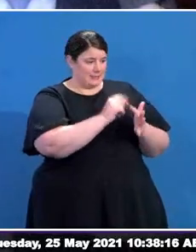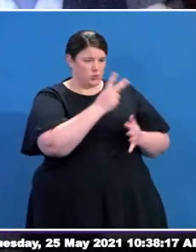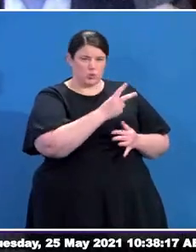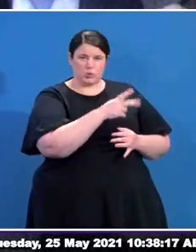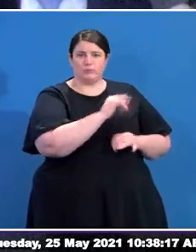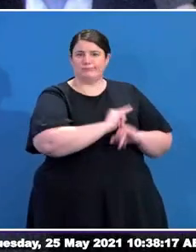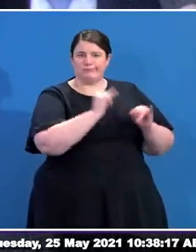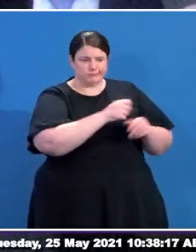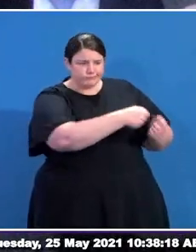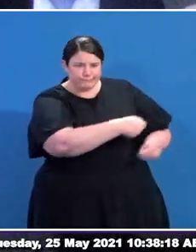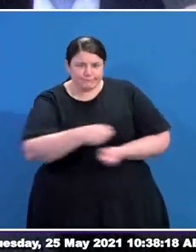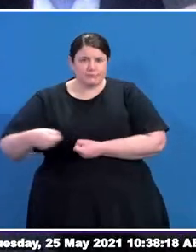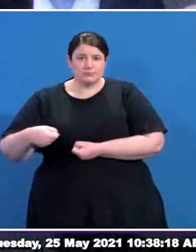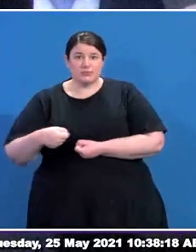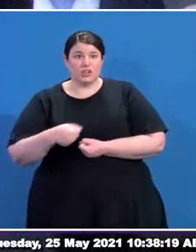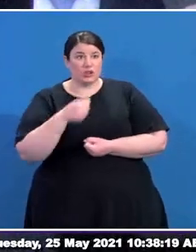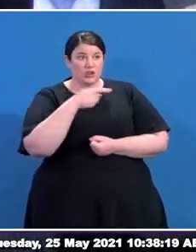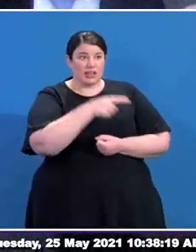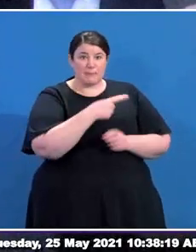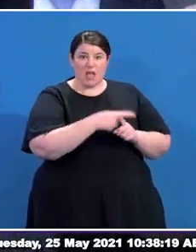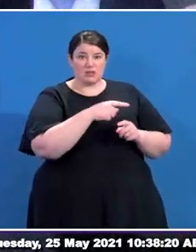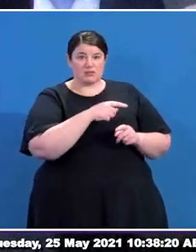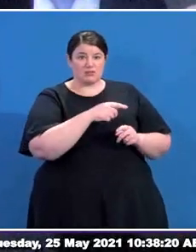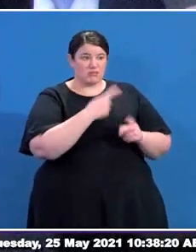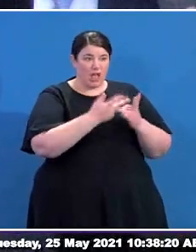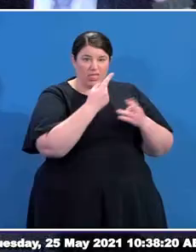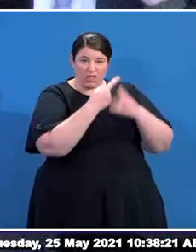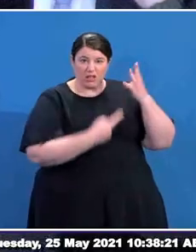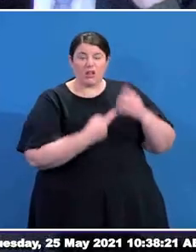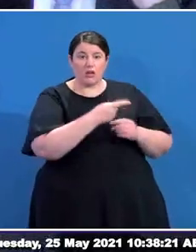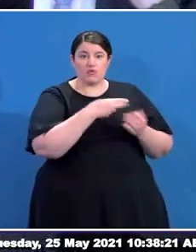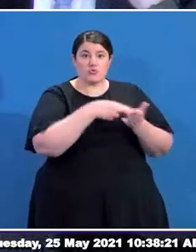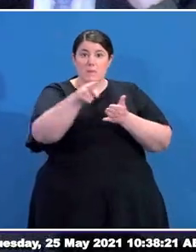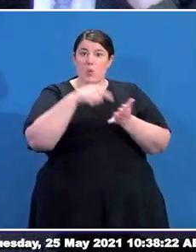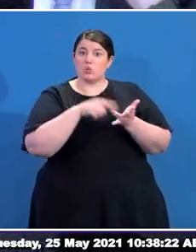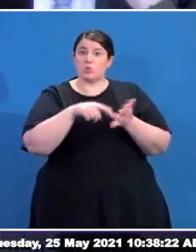was the subject of a police investigation and then an internal Sunnyfield